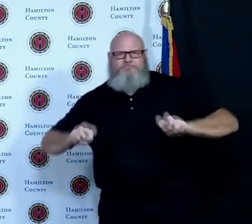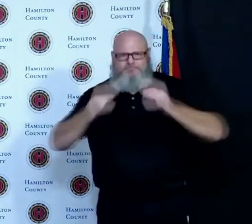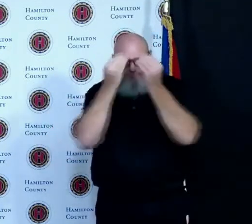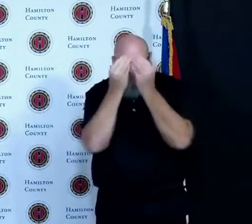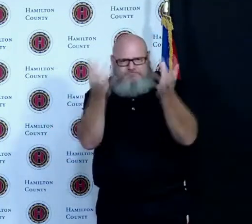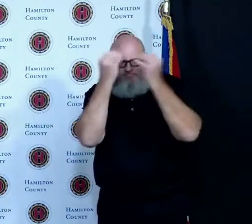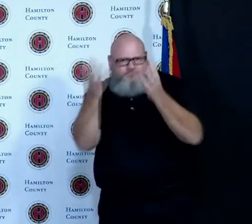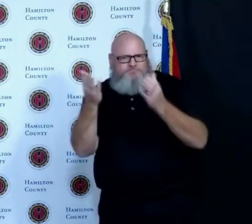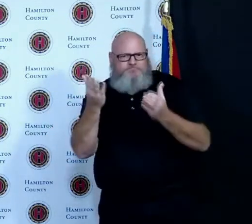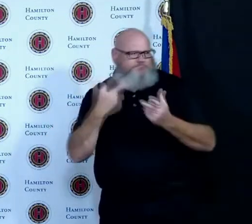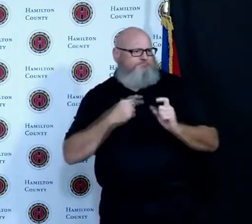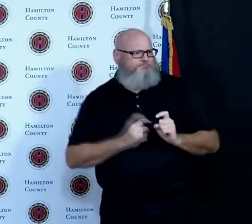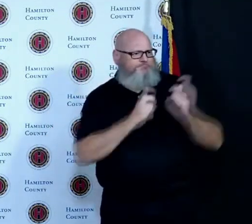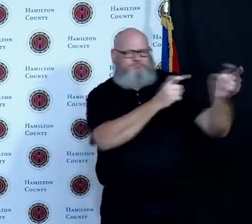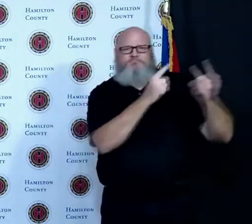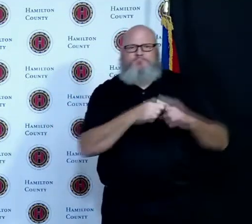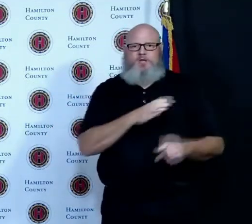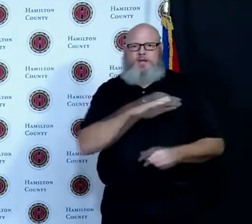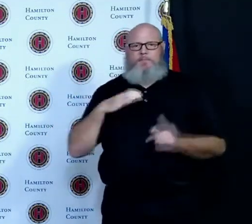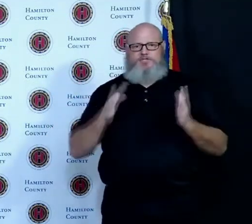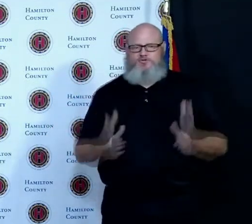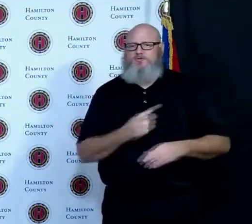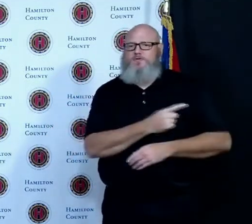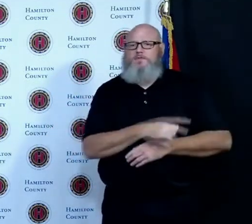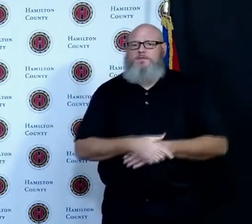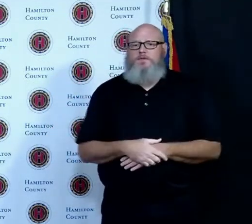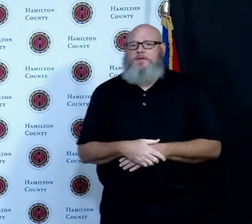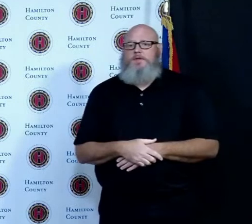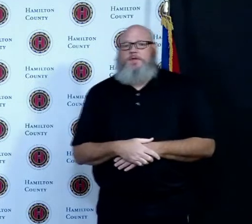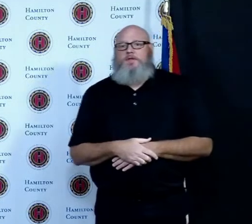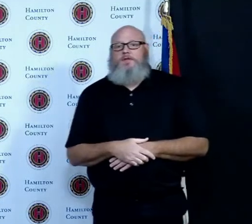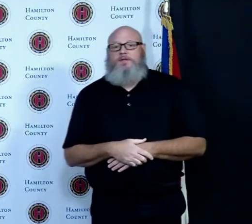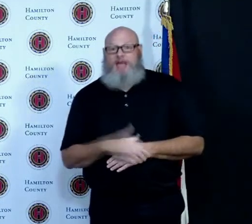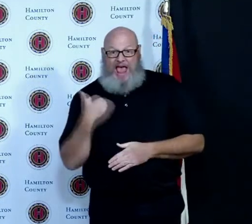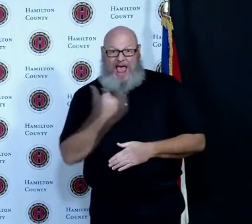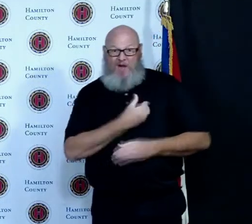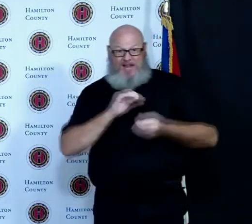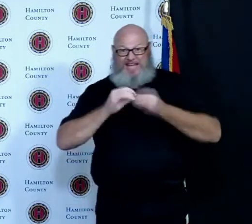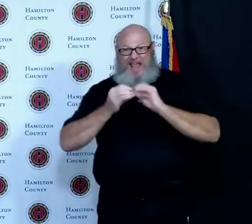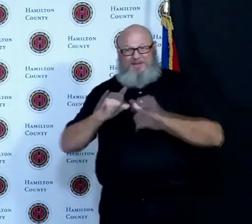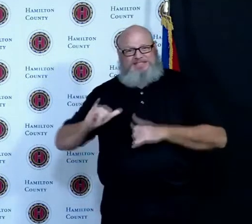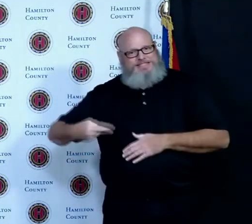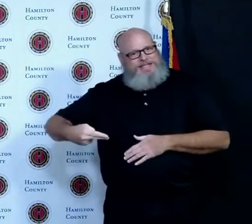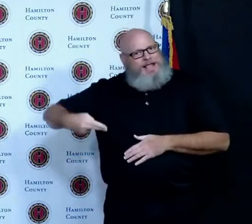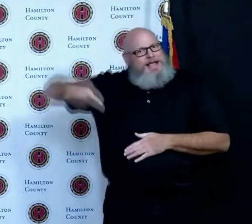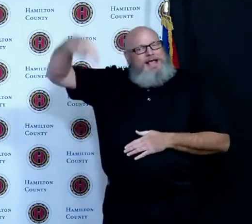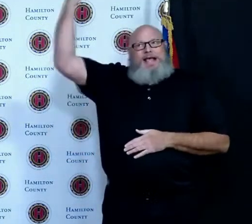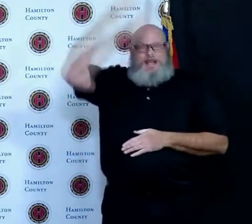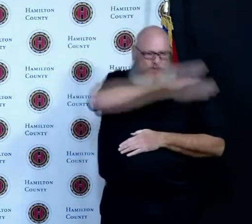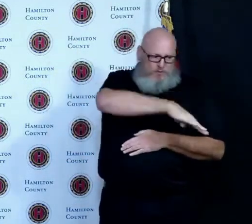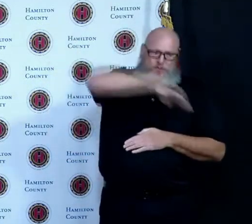continue to do what we know works wear the mask socially distance reduce your covet footprint